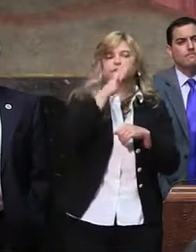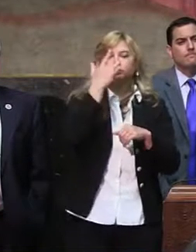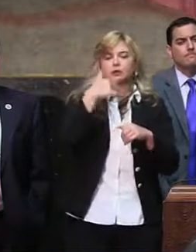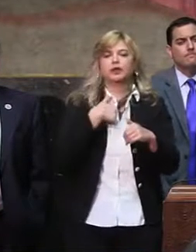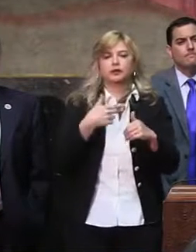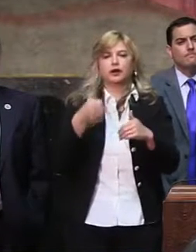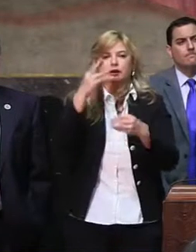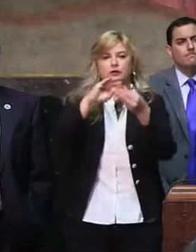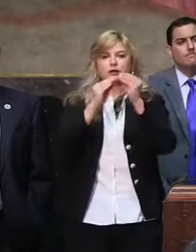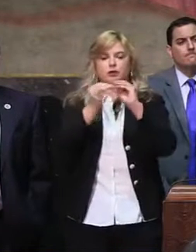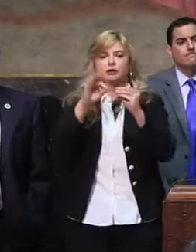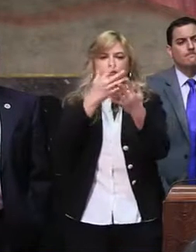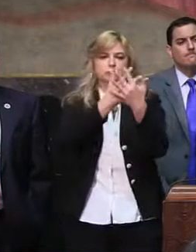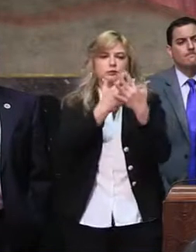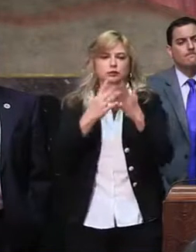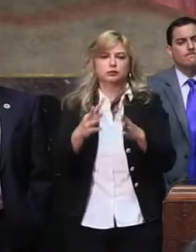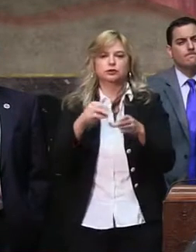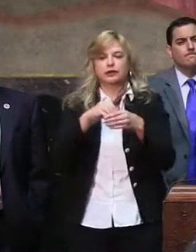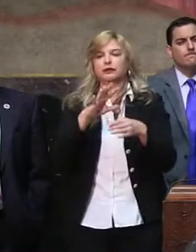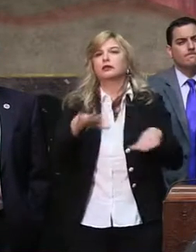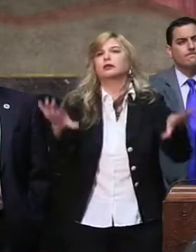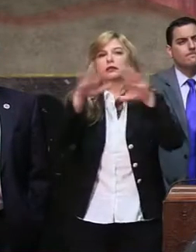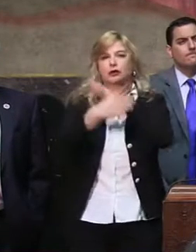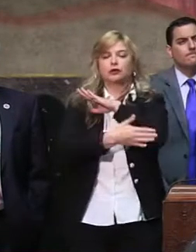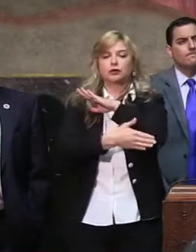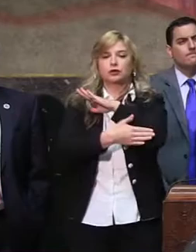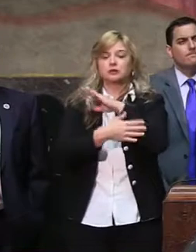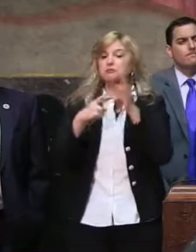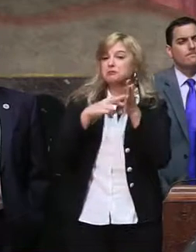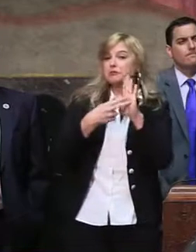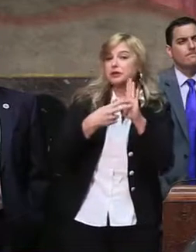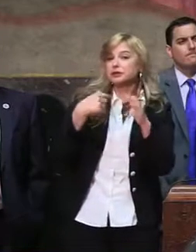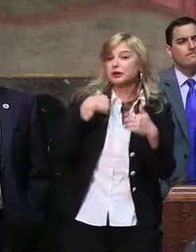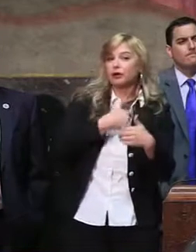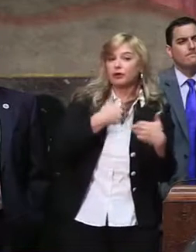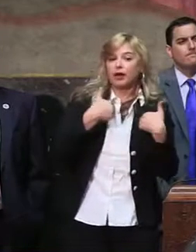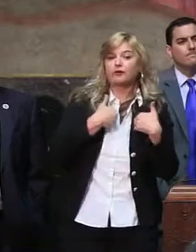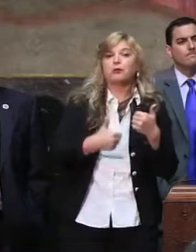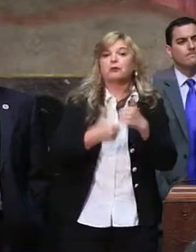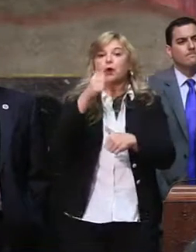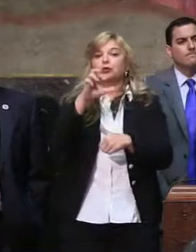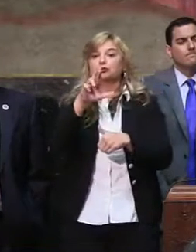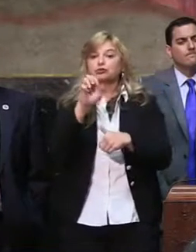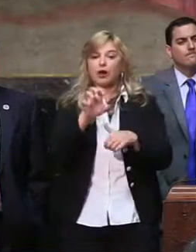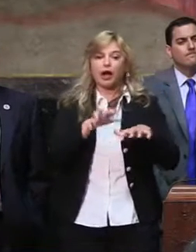the country it is not because we have the most problem our prom rates are